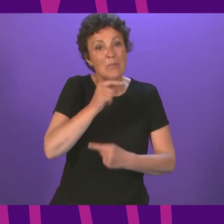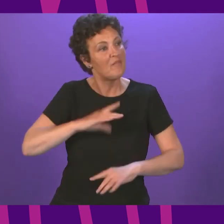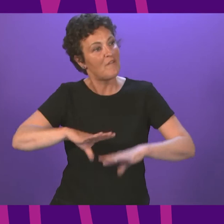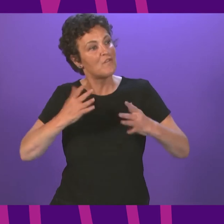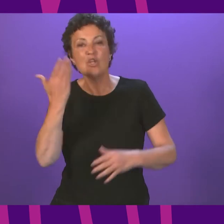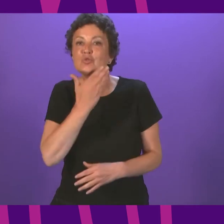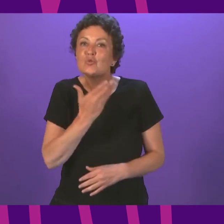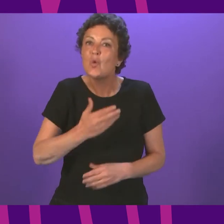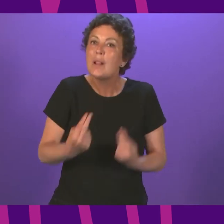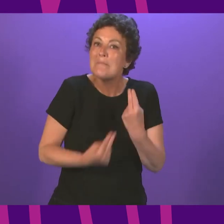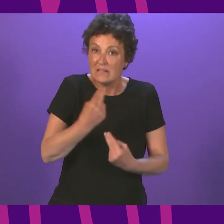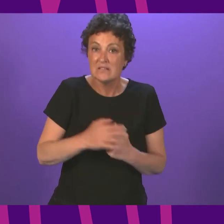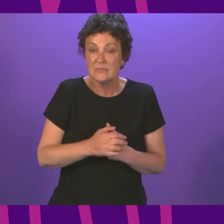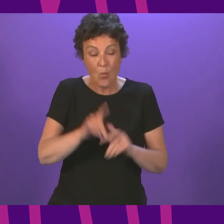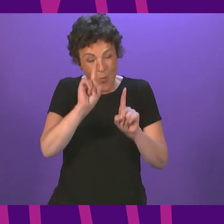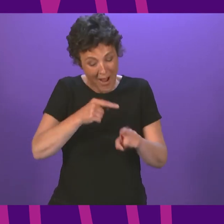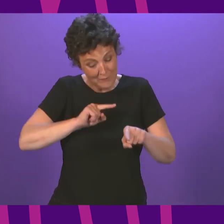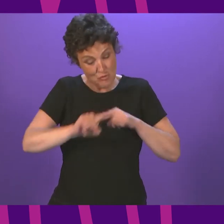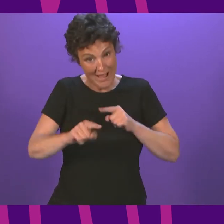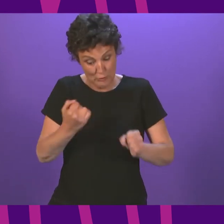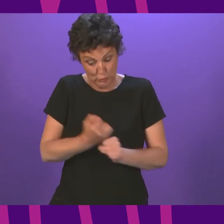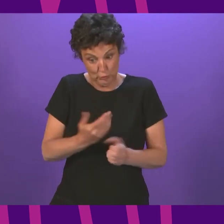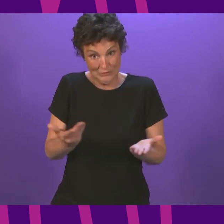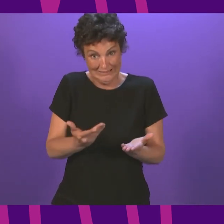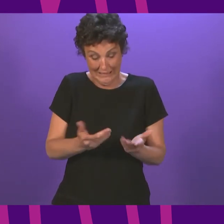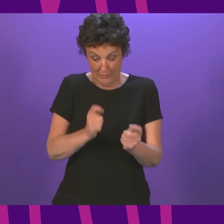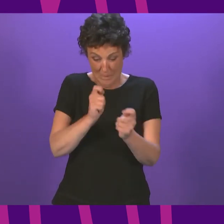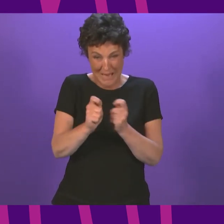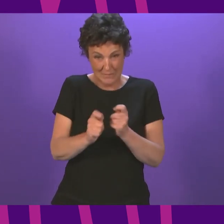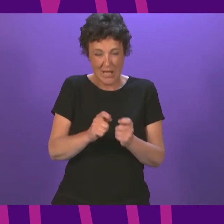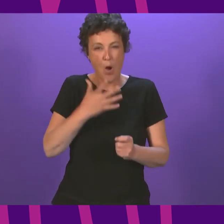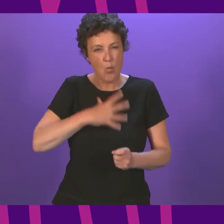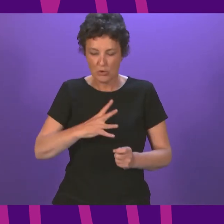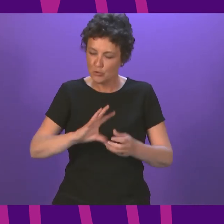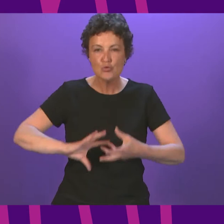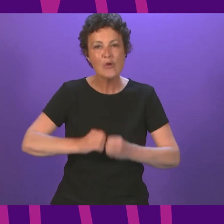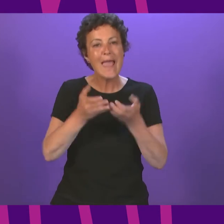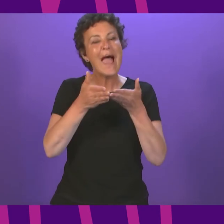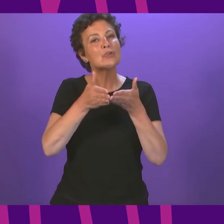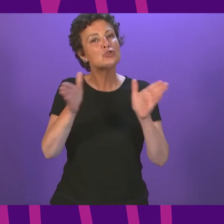just yesterday. With my amendment 5, I have tried to create a general reporting structure that is flexible